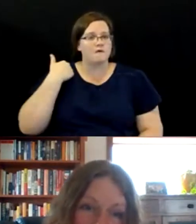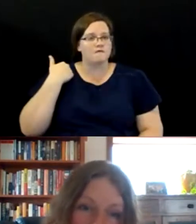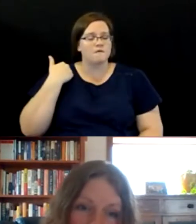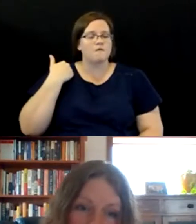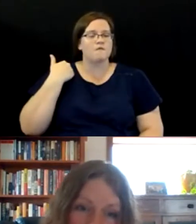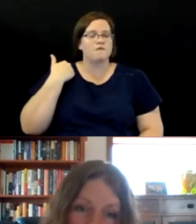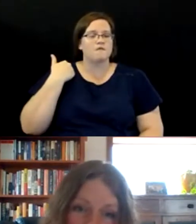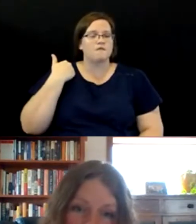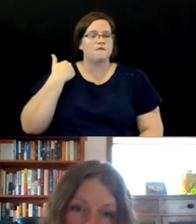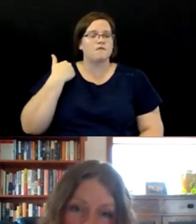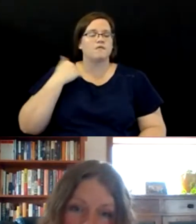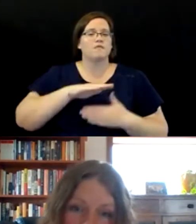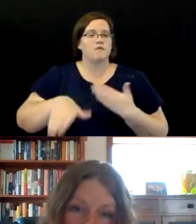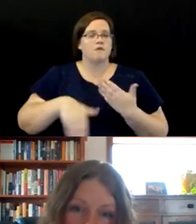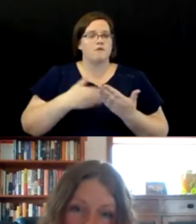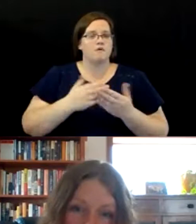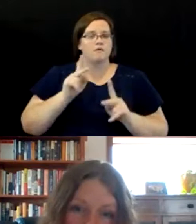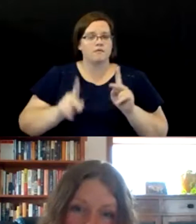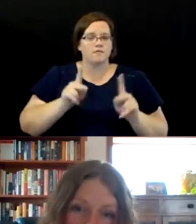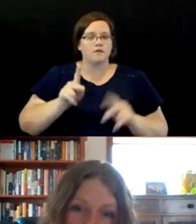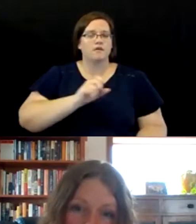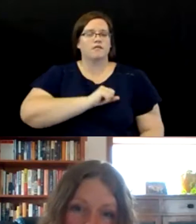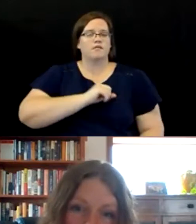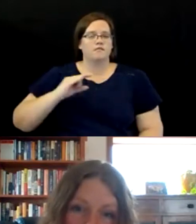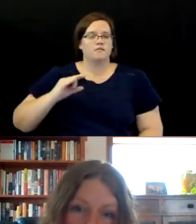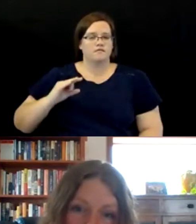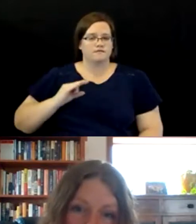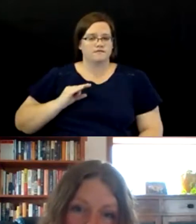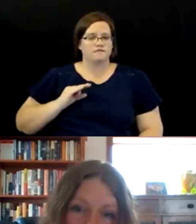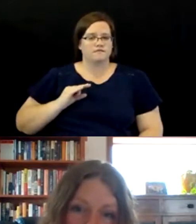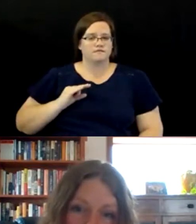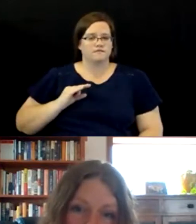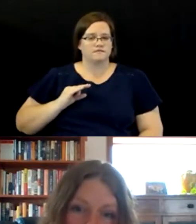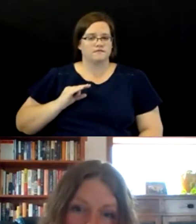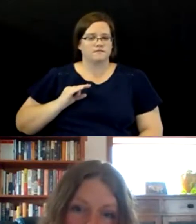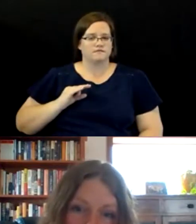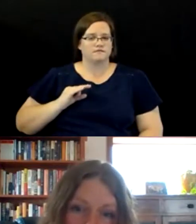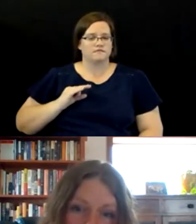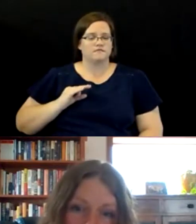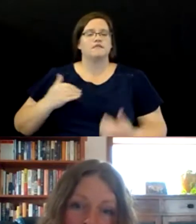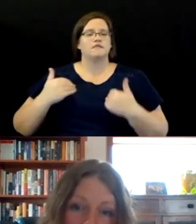staff, have more independent skills. It's